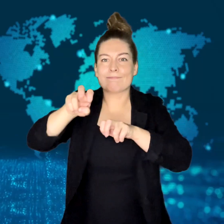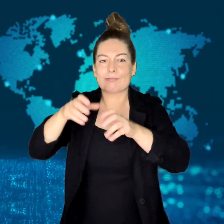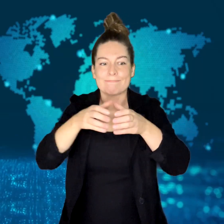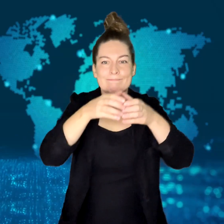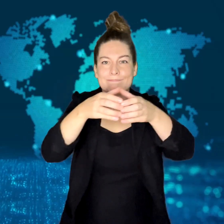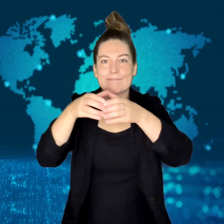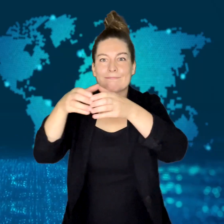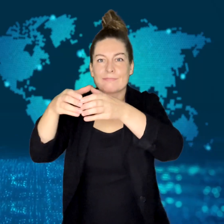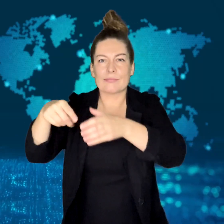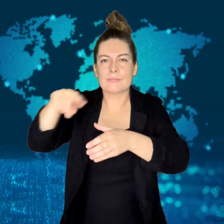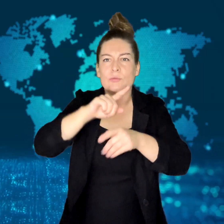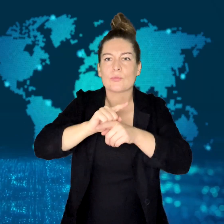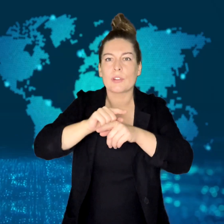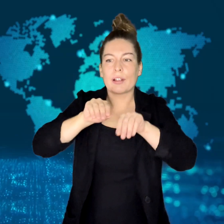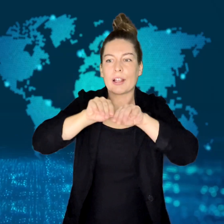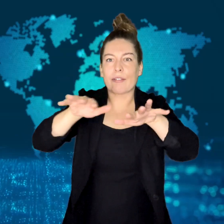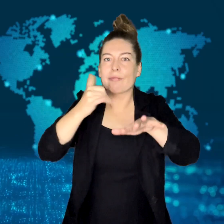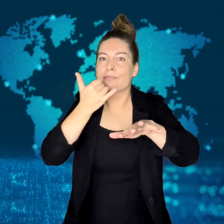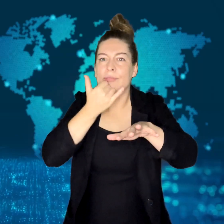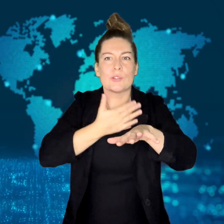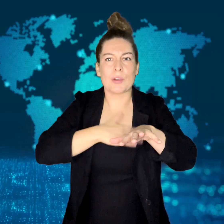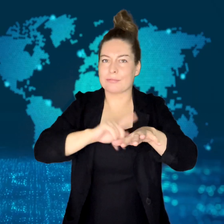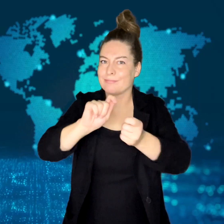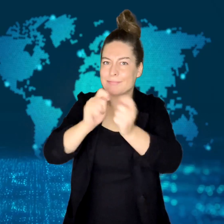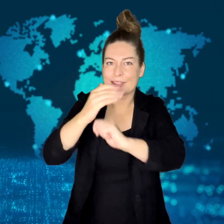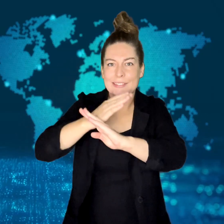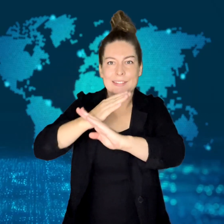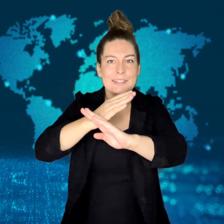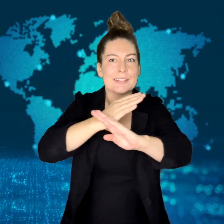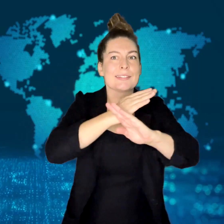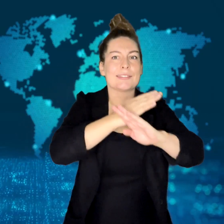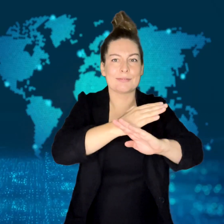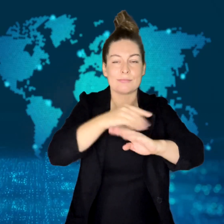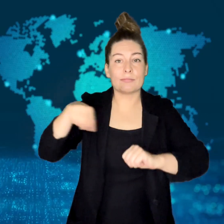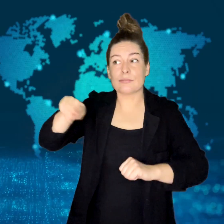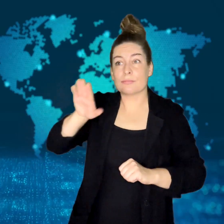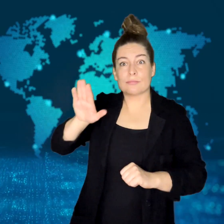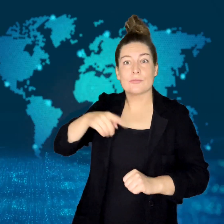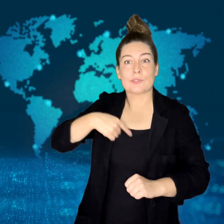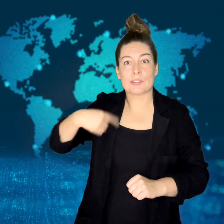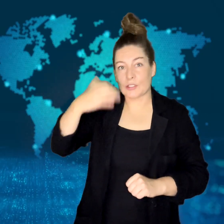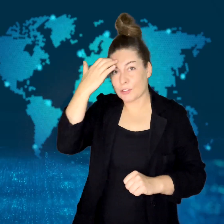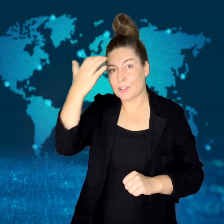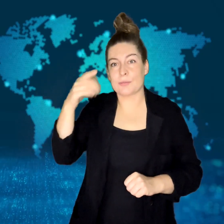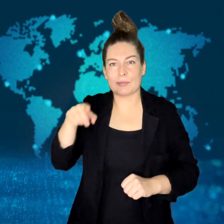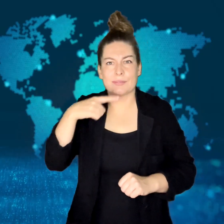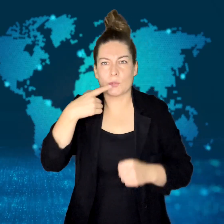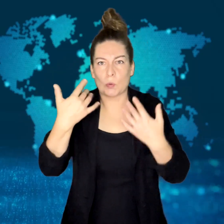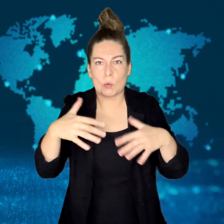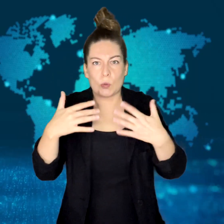have popped up that are similar to genuine news websites,